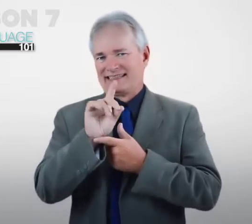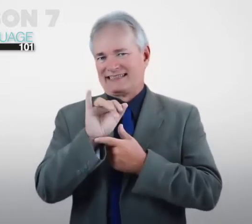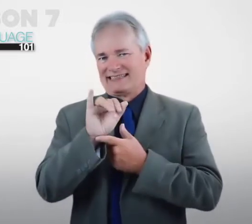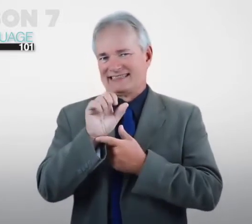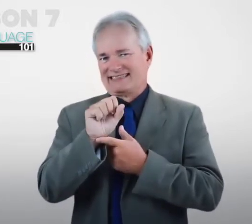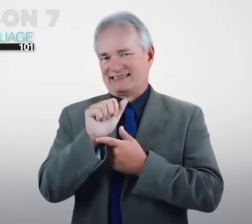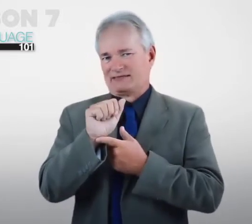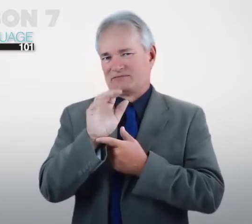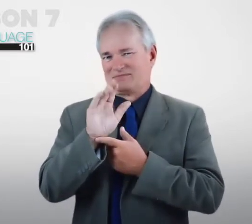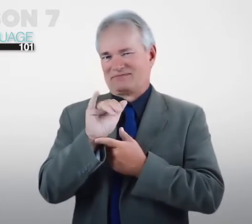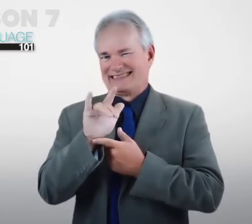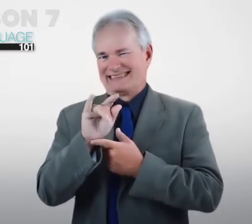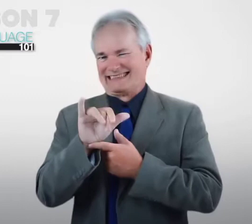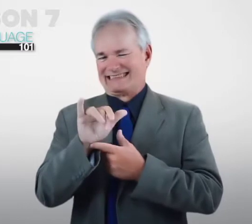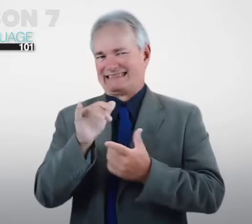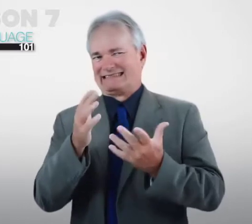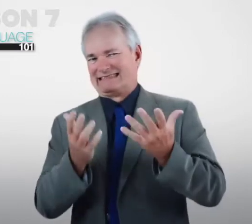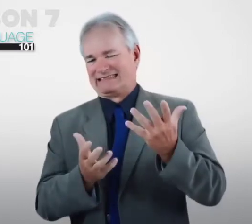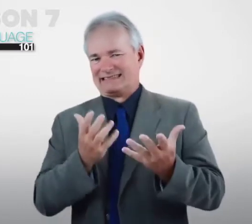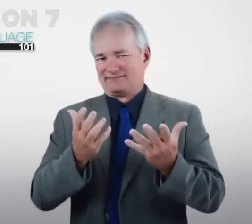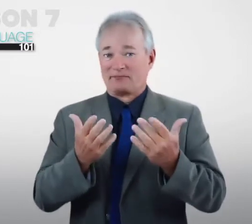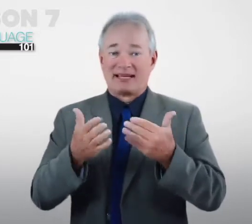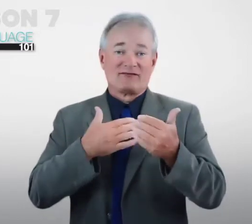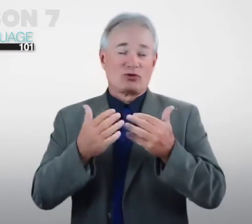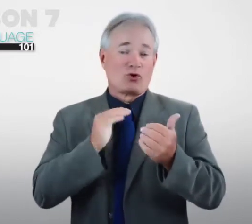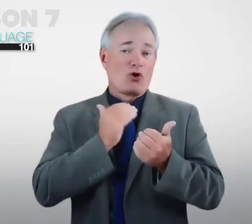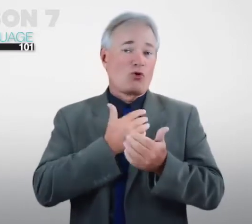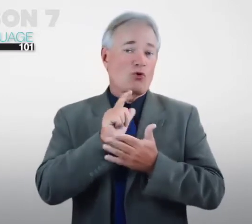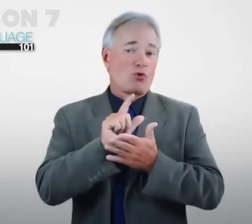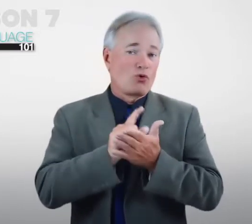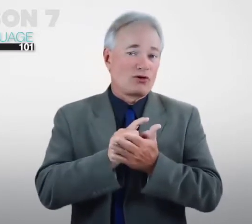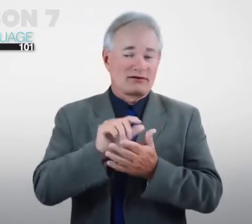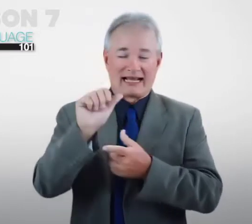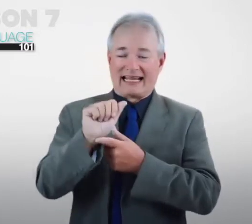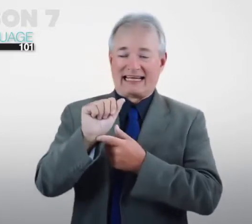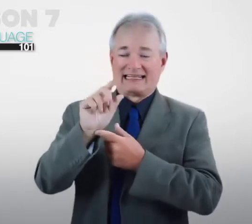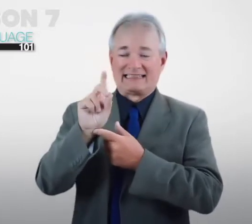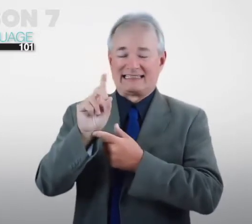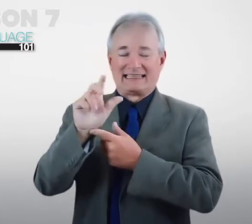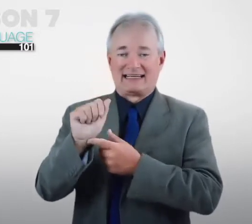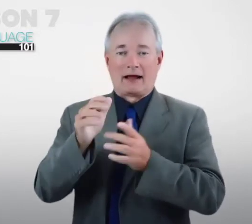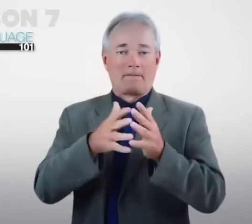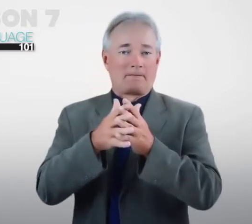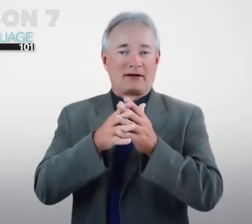So a lot of deaf individuals feel like disability is not a great way to describe us,